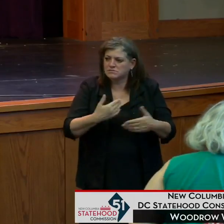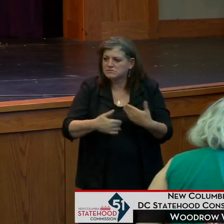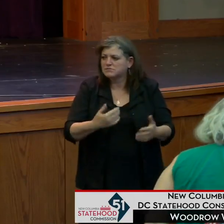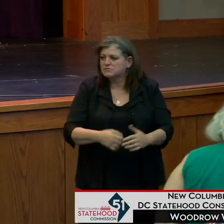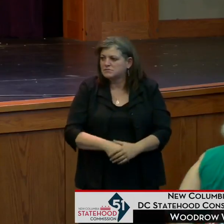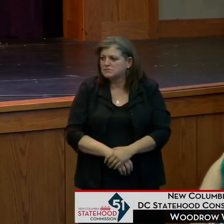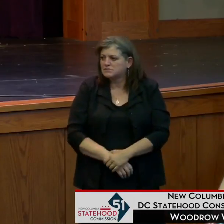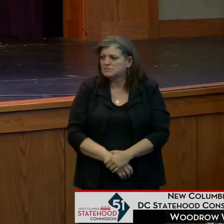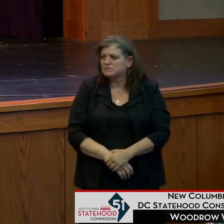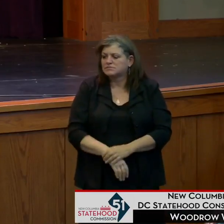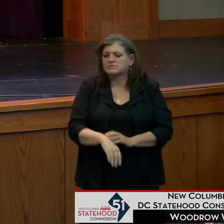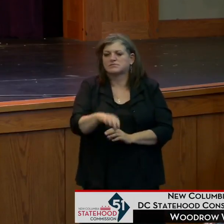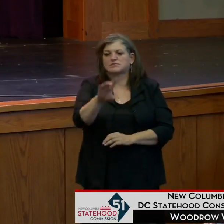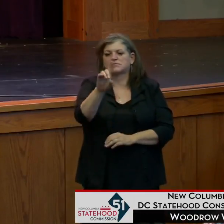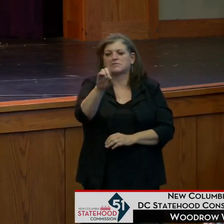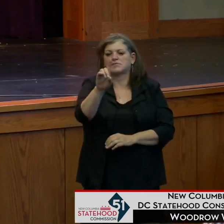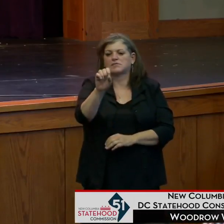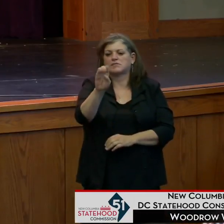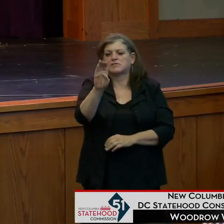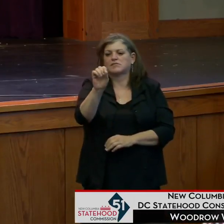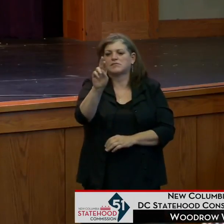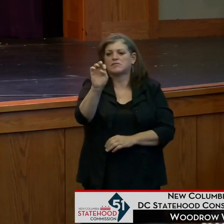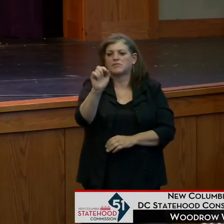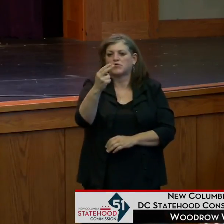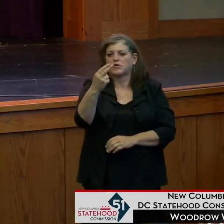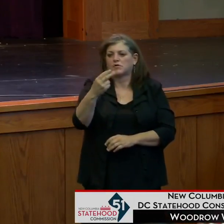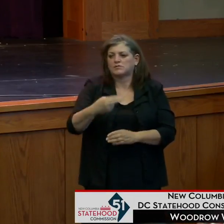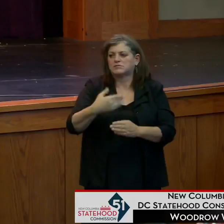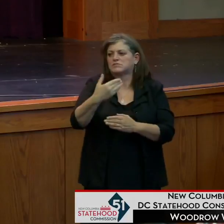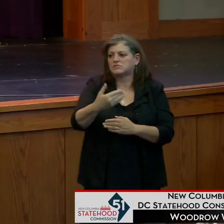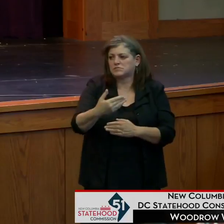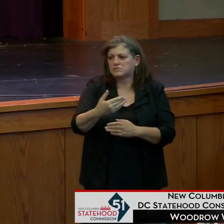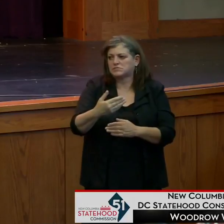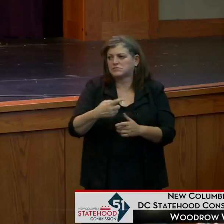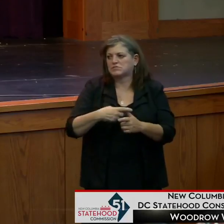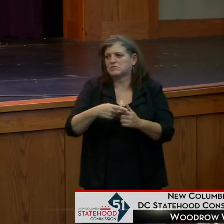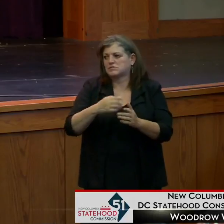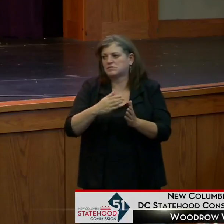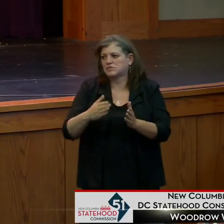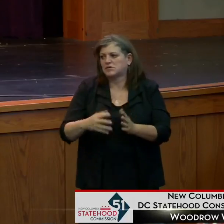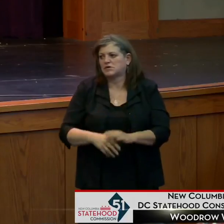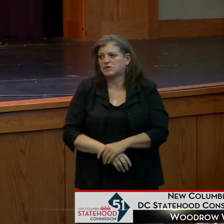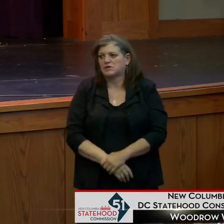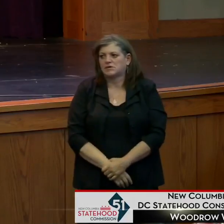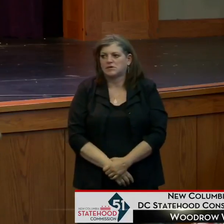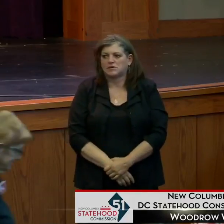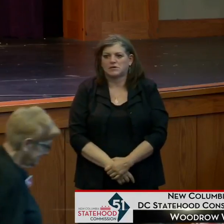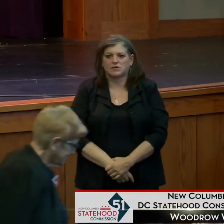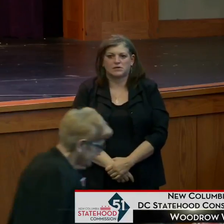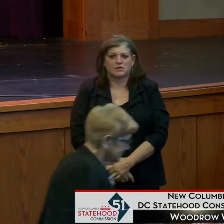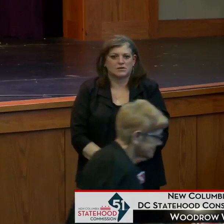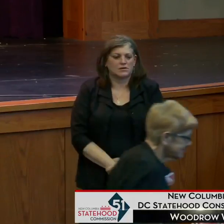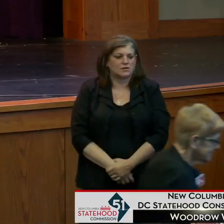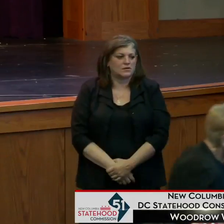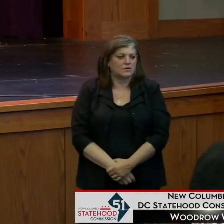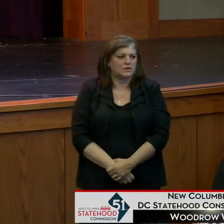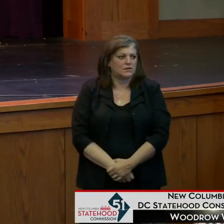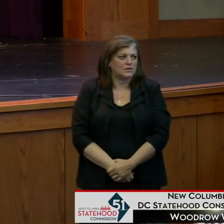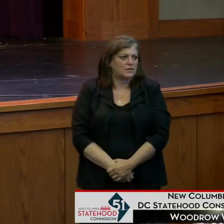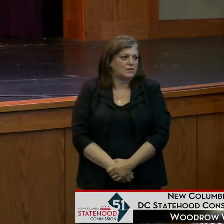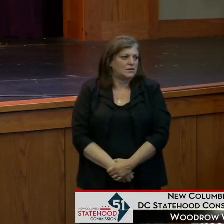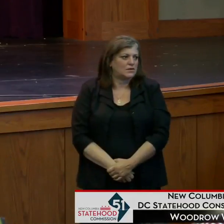DEBRA PRENDEL WILL BE AFTER THAT.